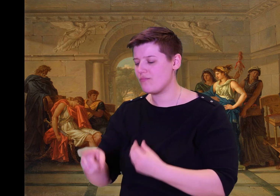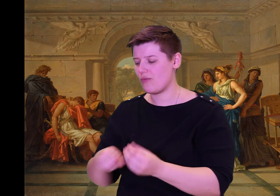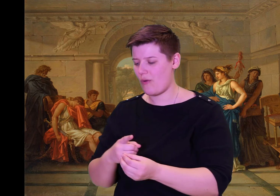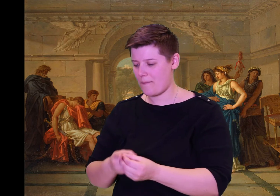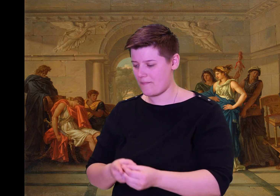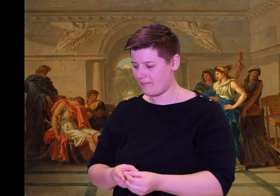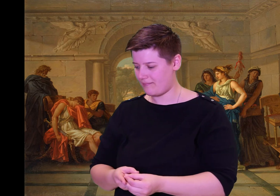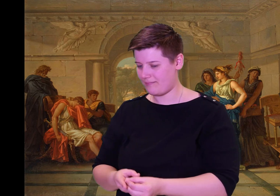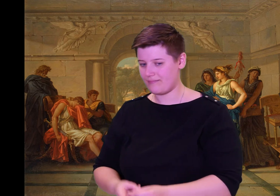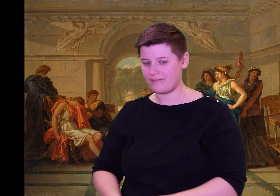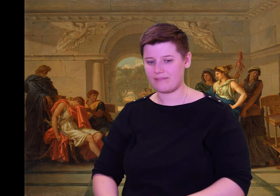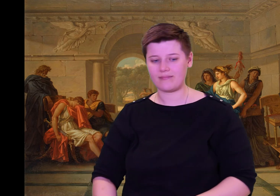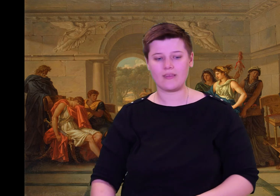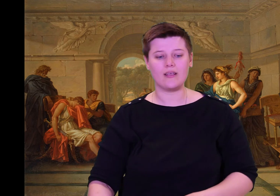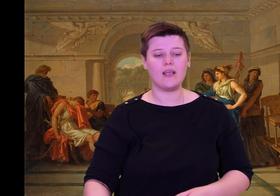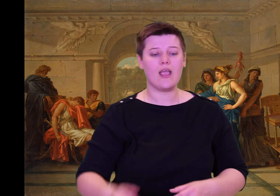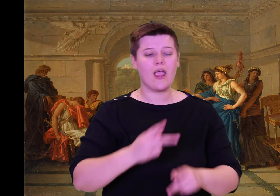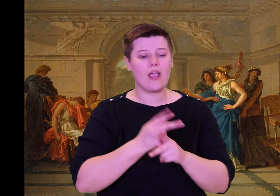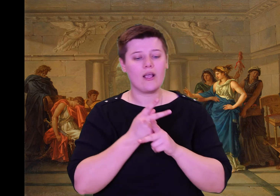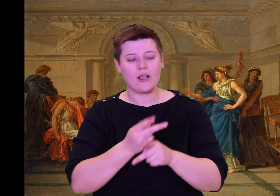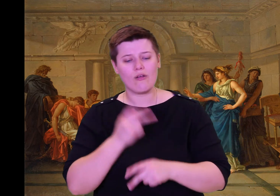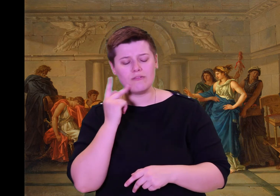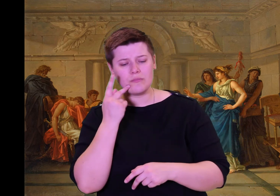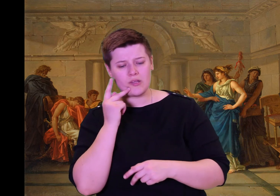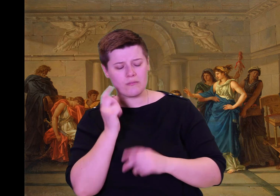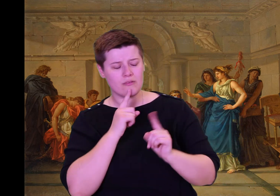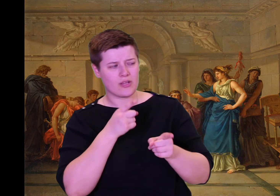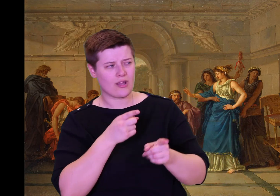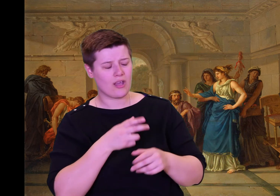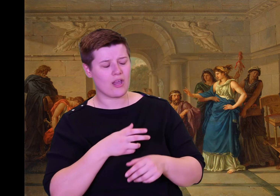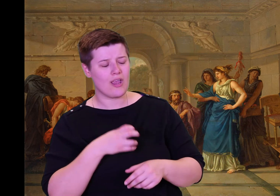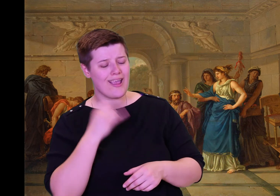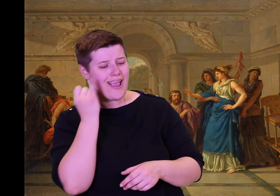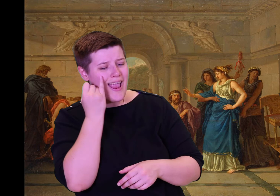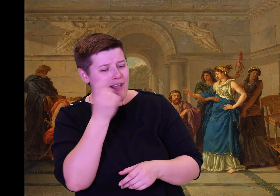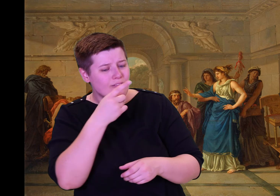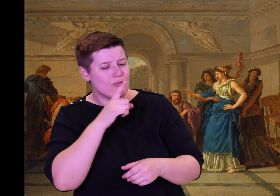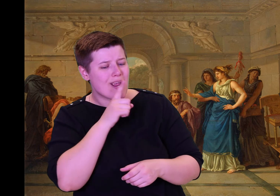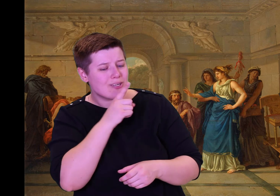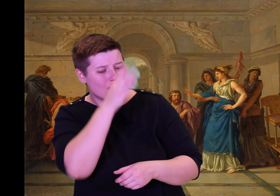good to speak of things intangible as wind." With that, the phantom floated